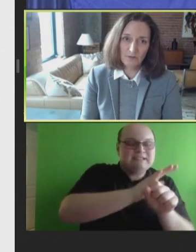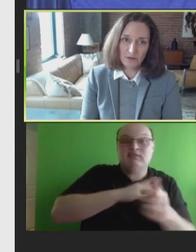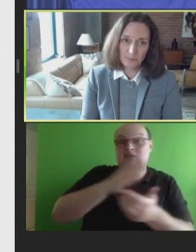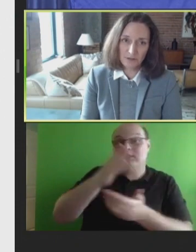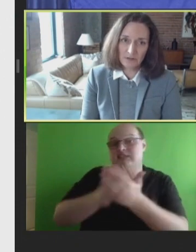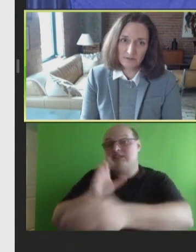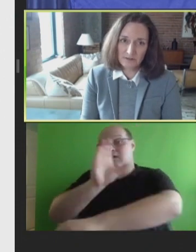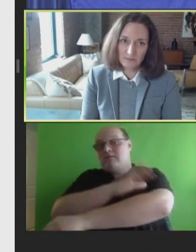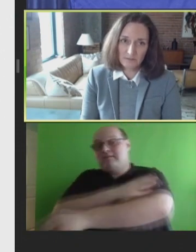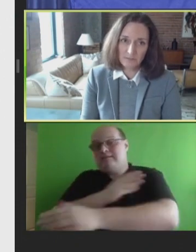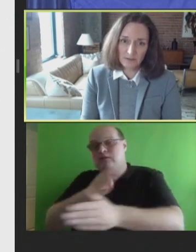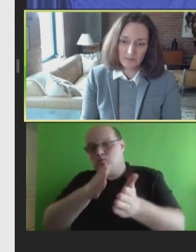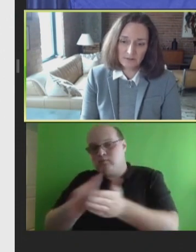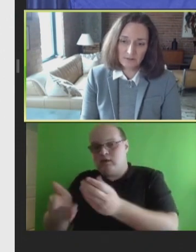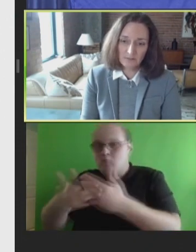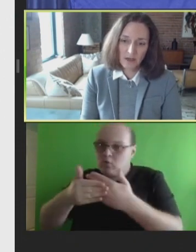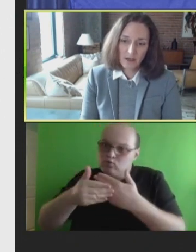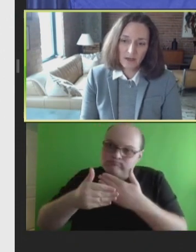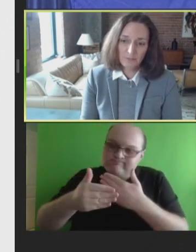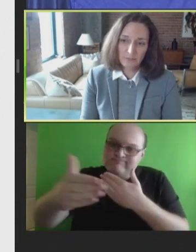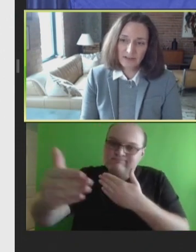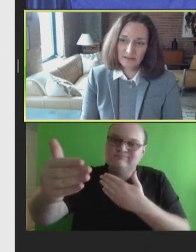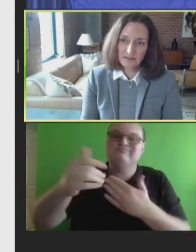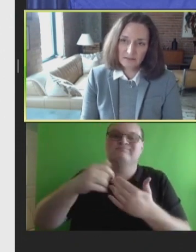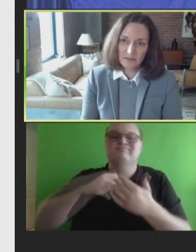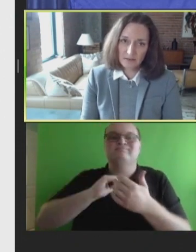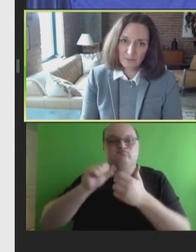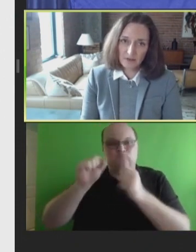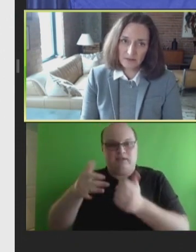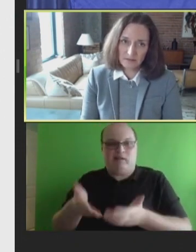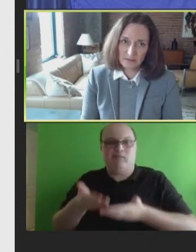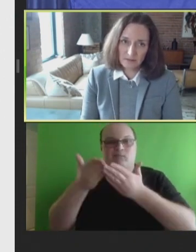throughout a longer period of time to be able to provide this product,